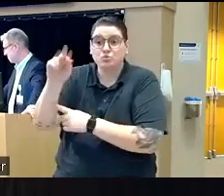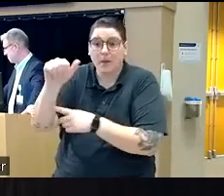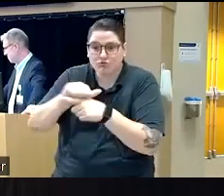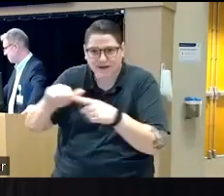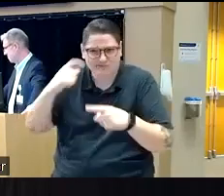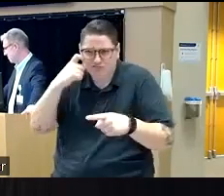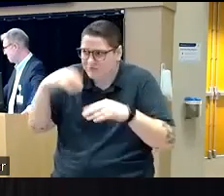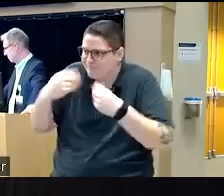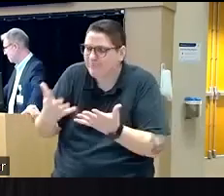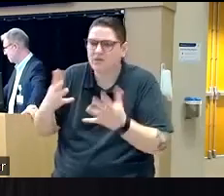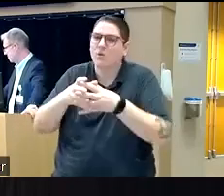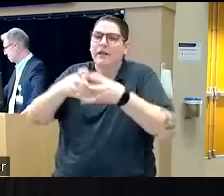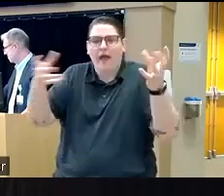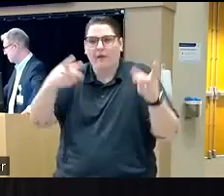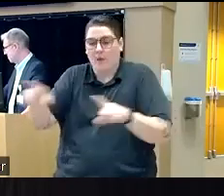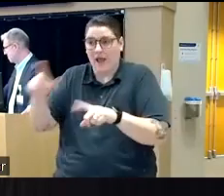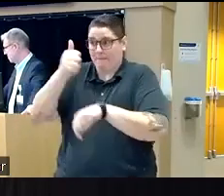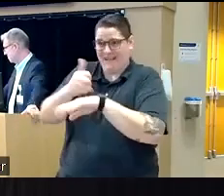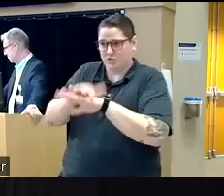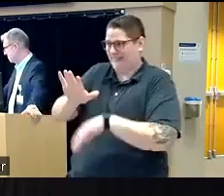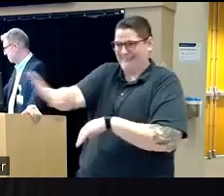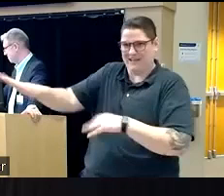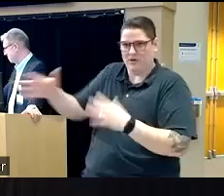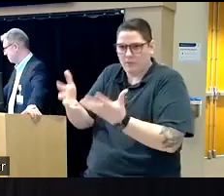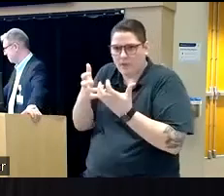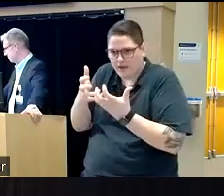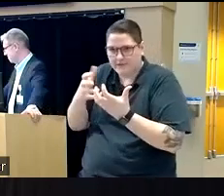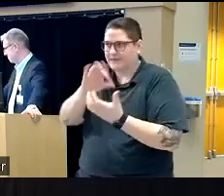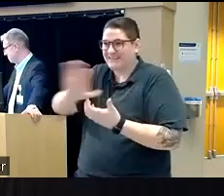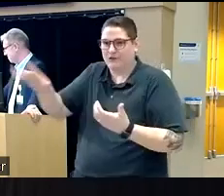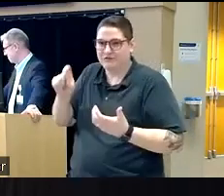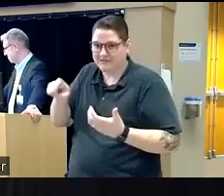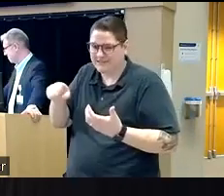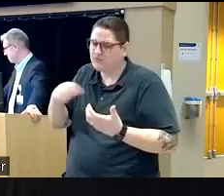that was going on and I wanted to make sure I was aware of the amount of time being spent and